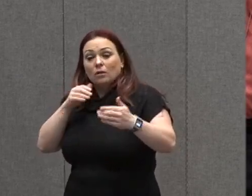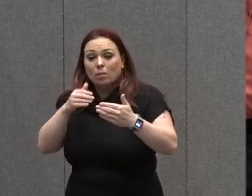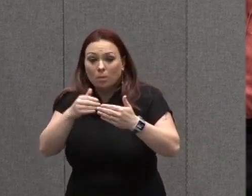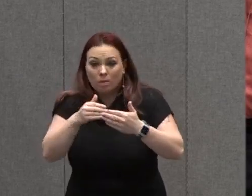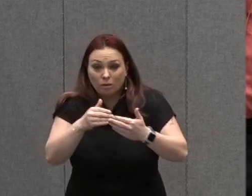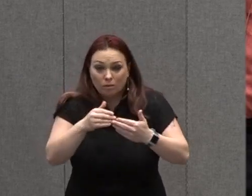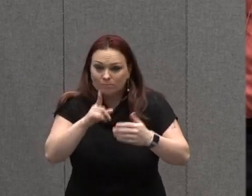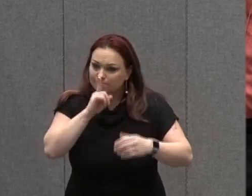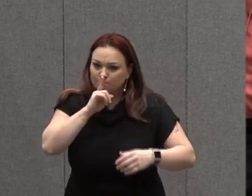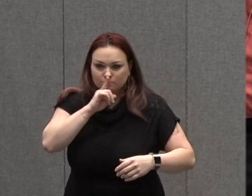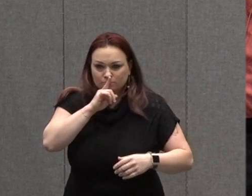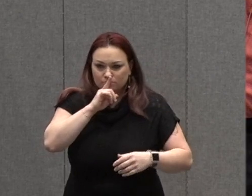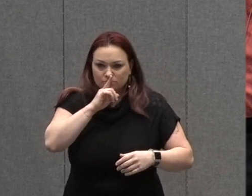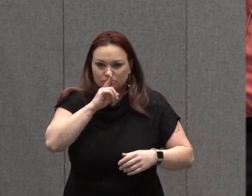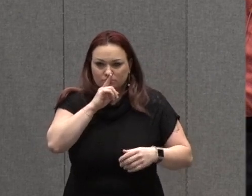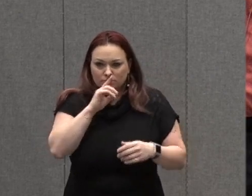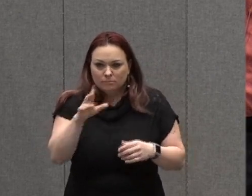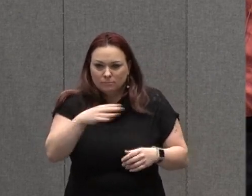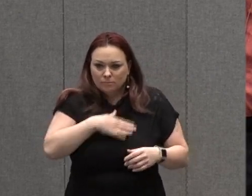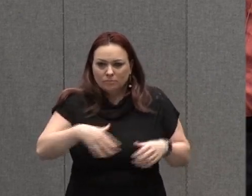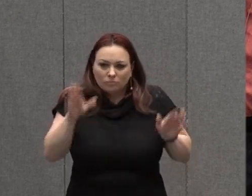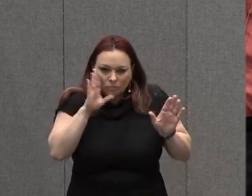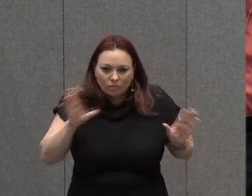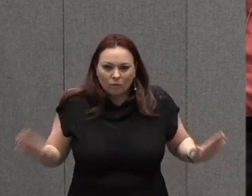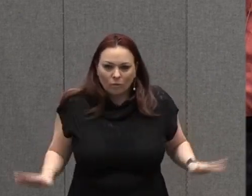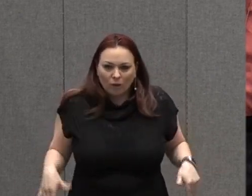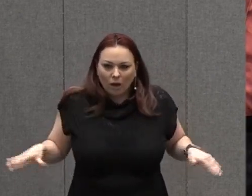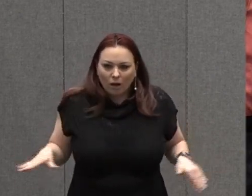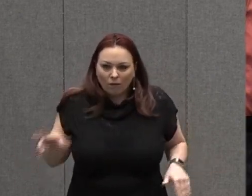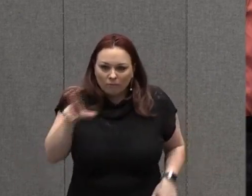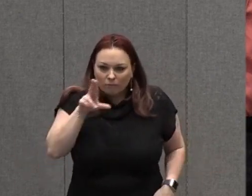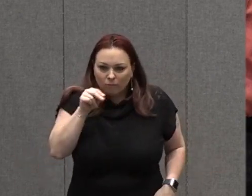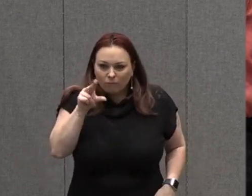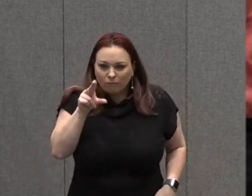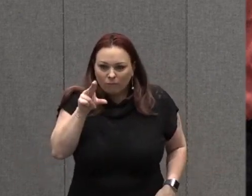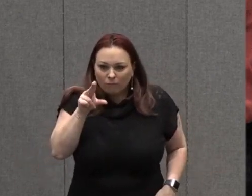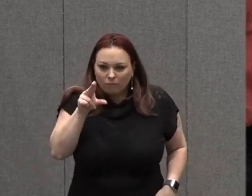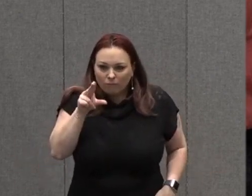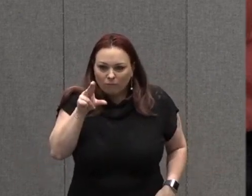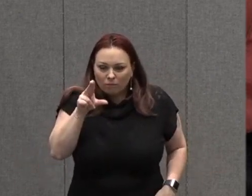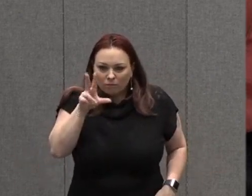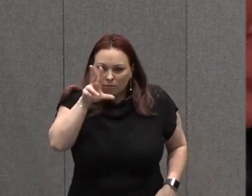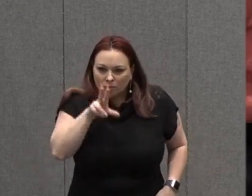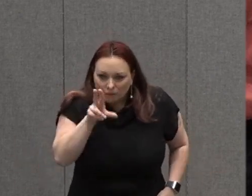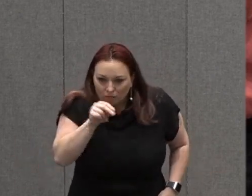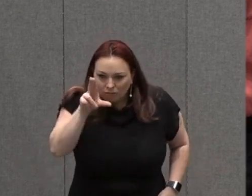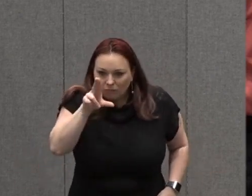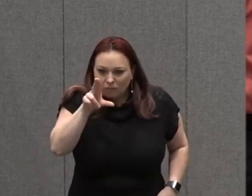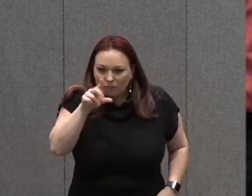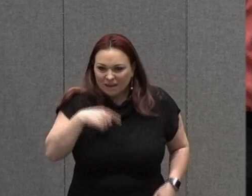The big ducks say gaaaaank gaaaaaaank gaaaaaank Can you do it? Gaaaaank gaaaaank gaaaank